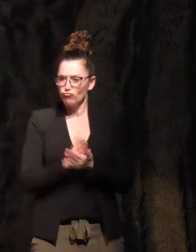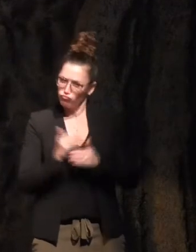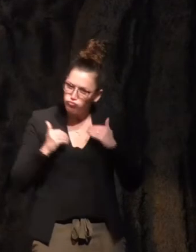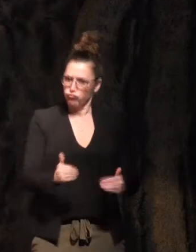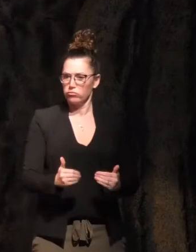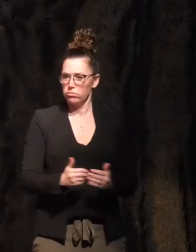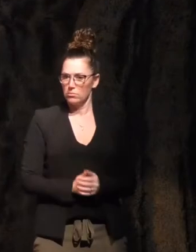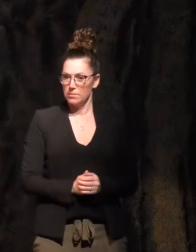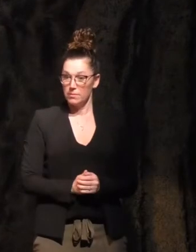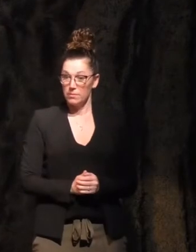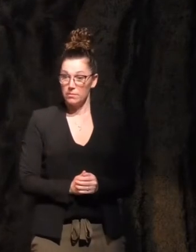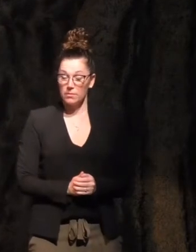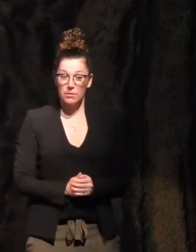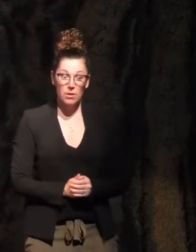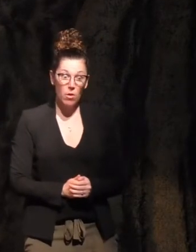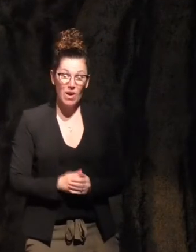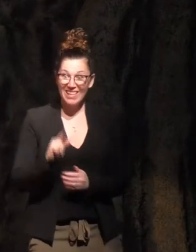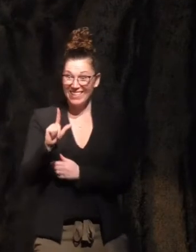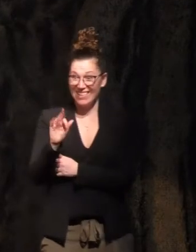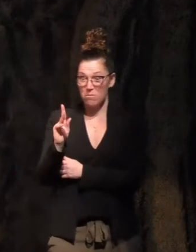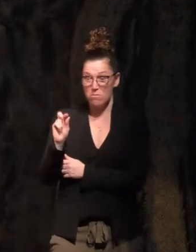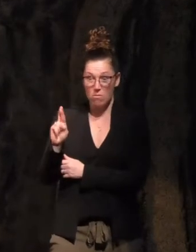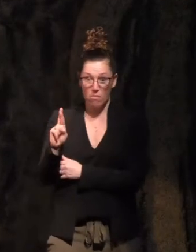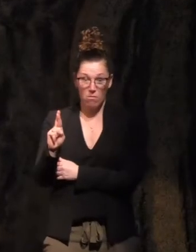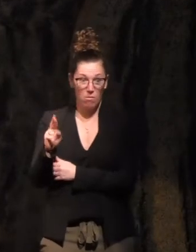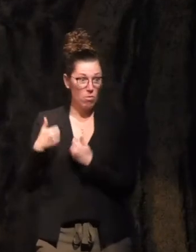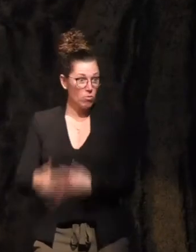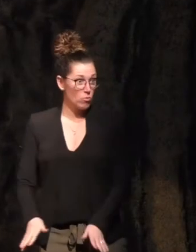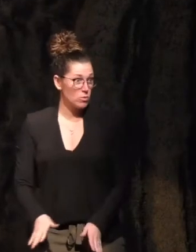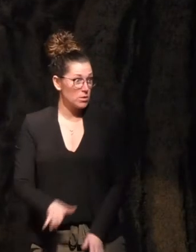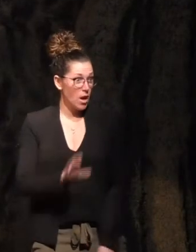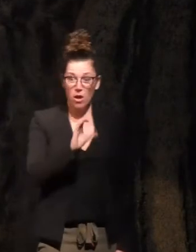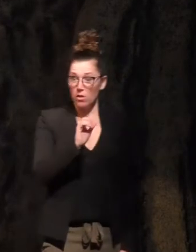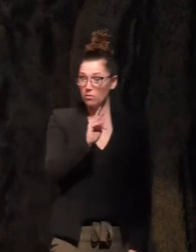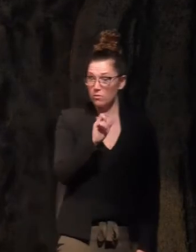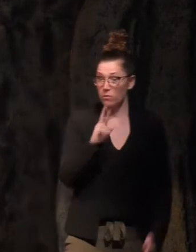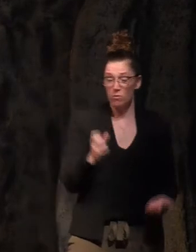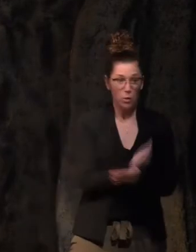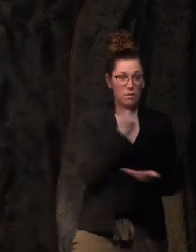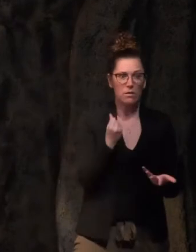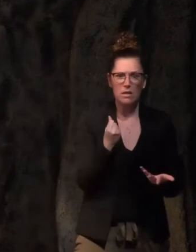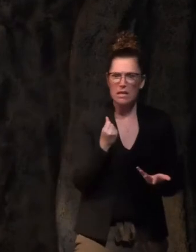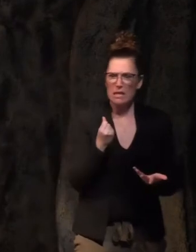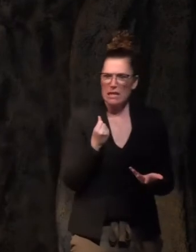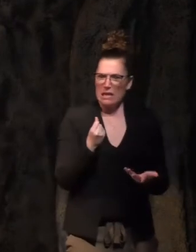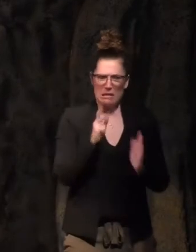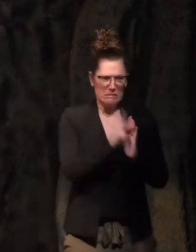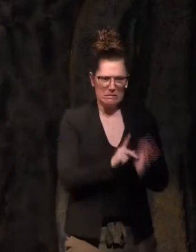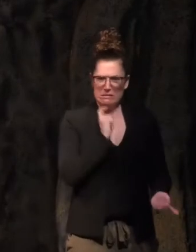and the conservatives win, and then implement some of the more regressive social policies that I think many of us fear they might.